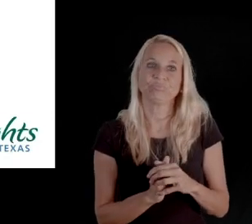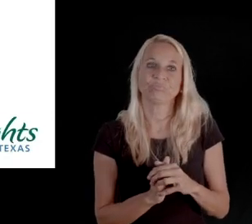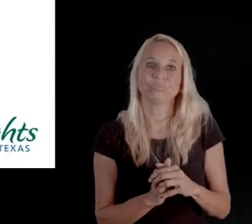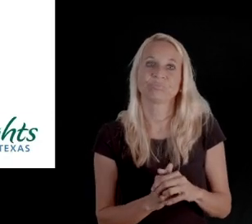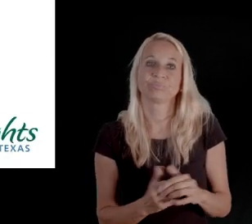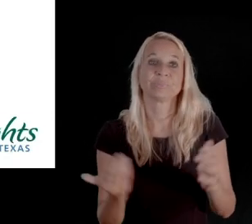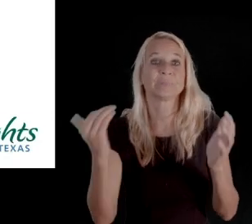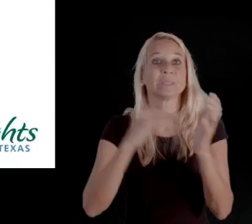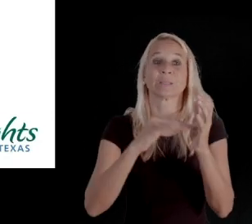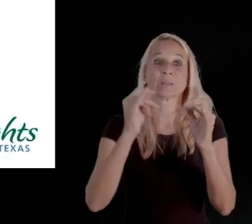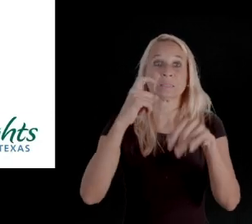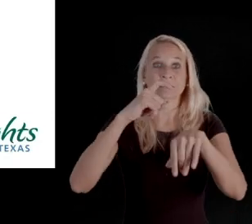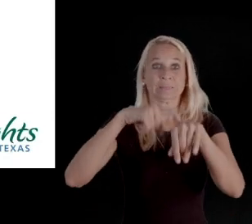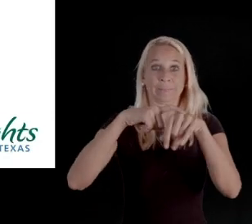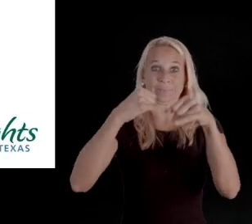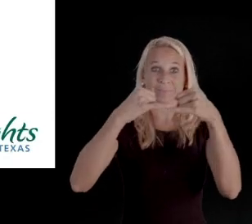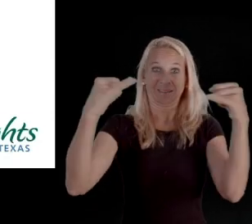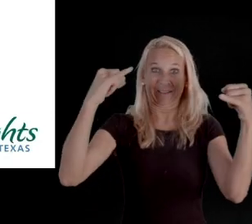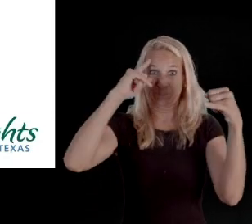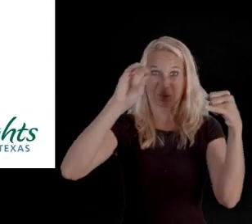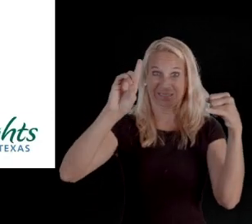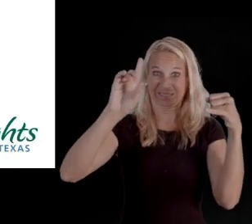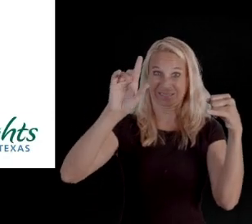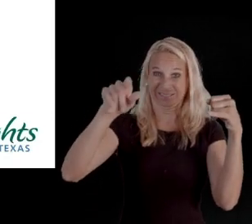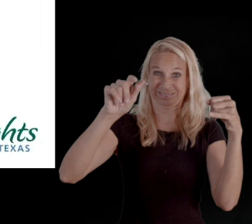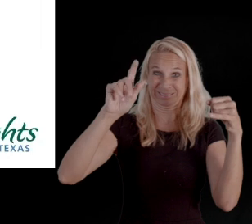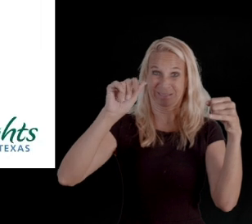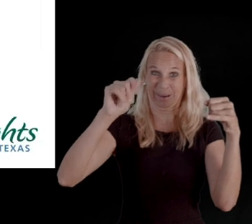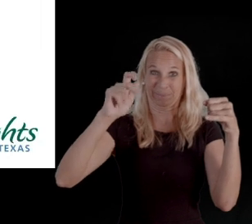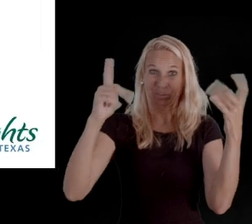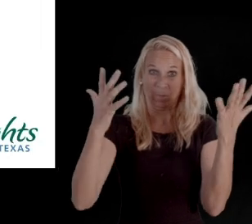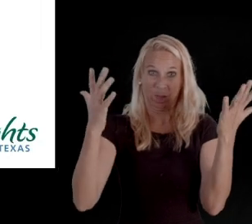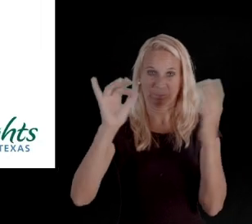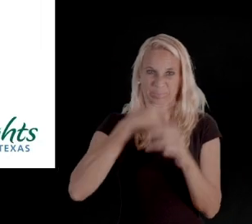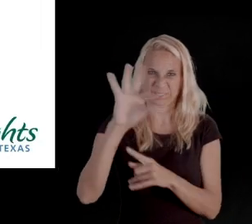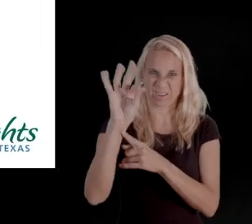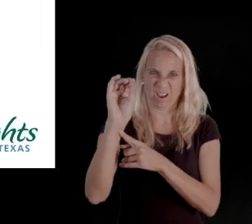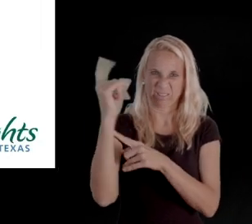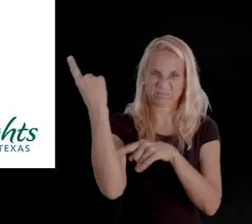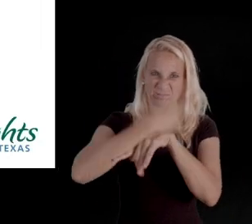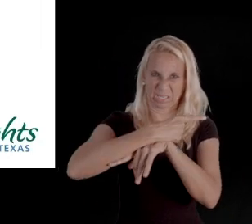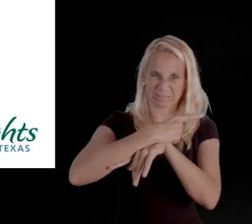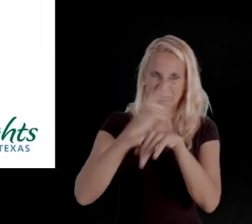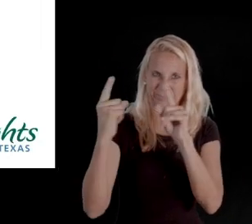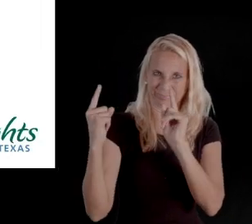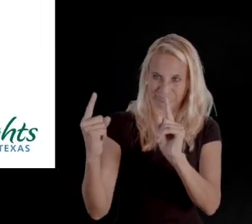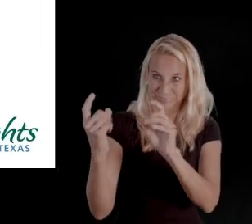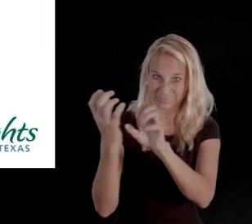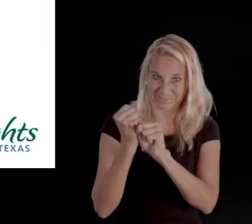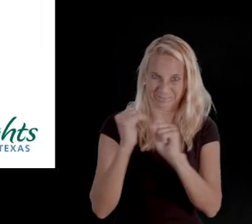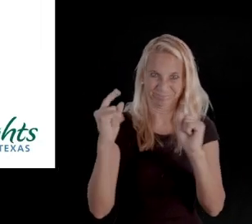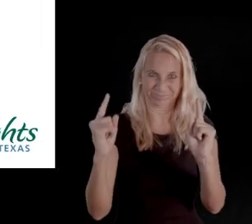Again, the timeline for the date is typically 90 days from the date that the appeal request was received.